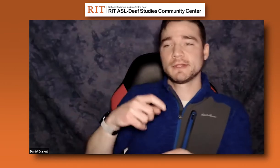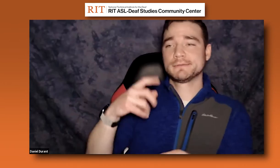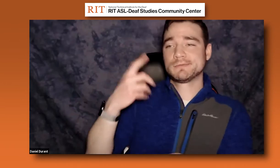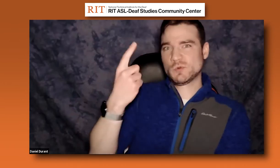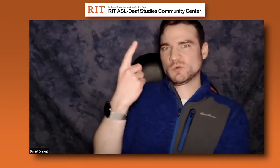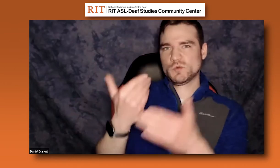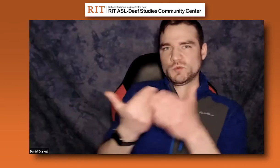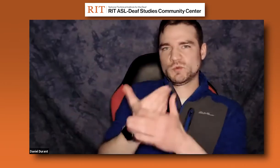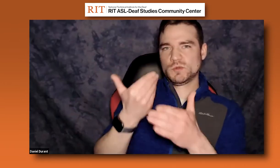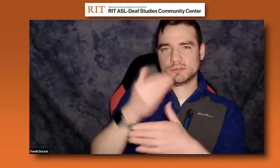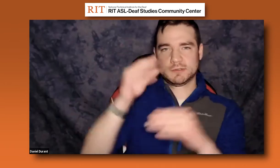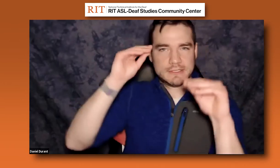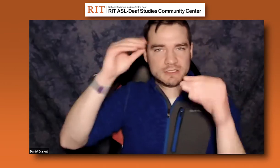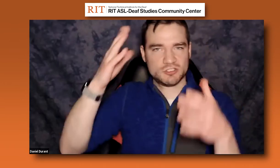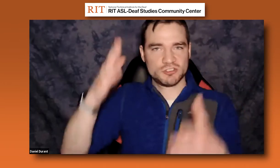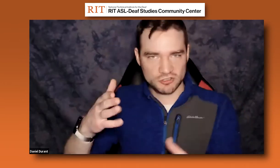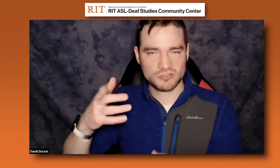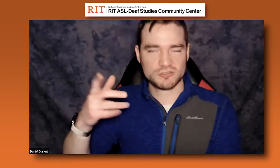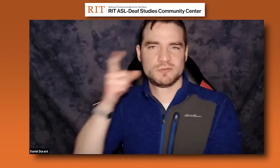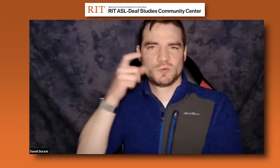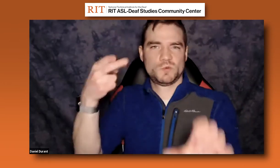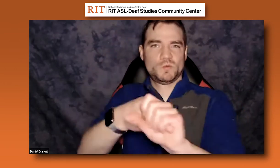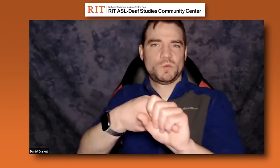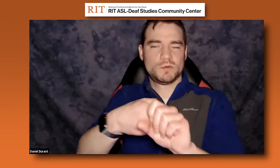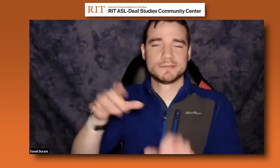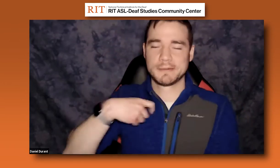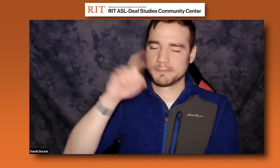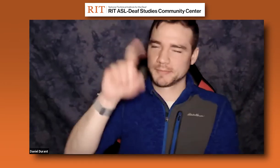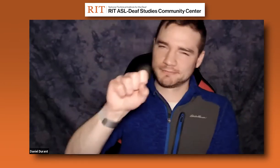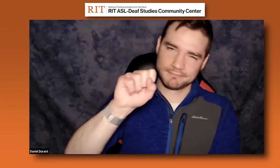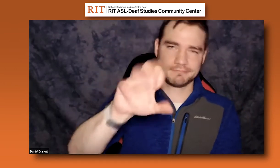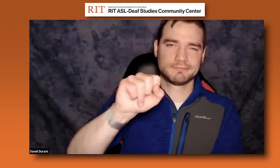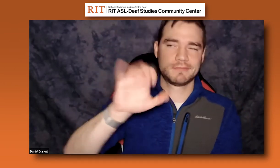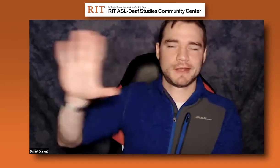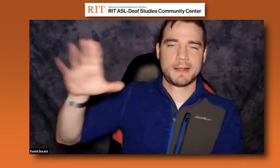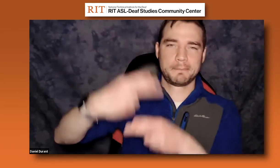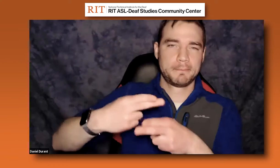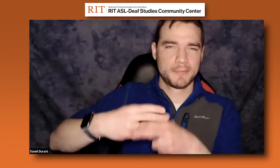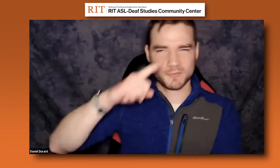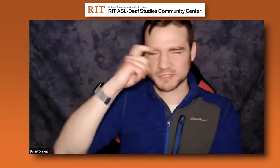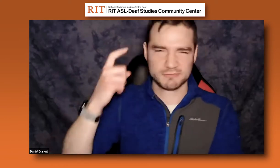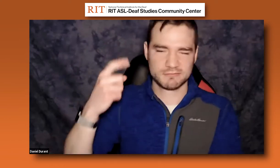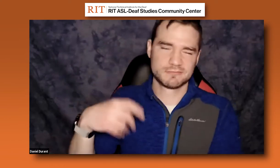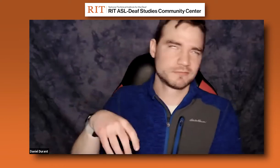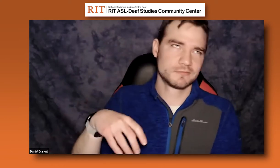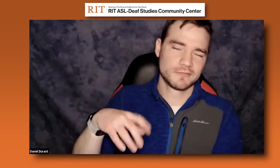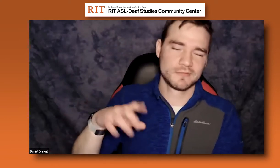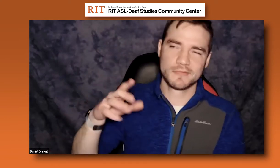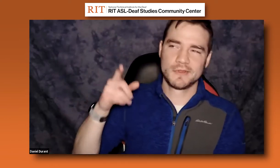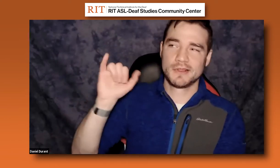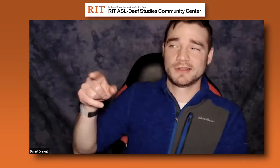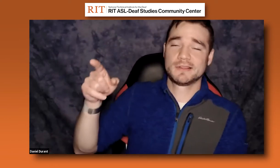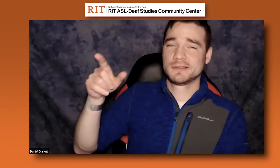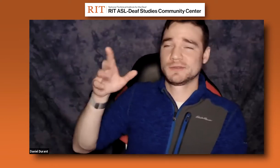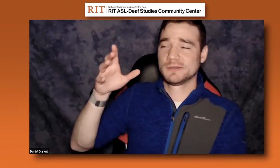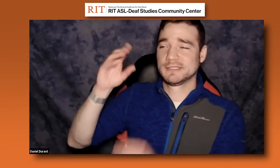There was a new teacher that came into the school, and I have to--I just have to tell you her name